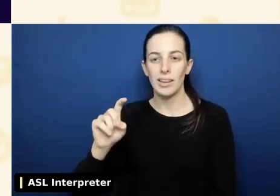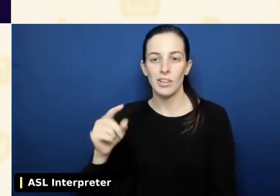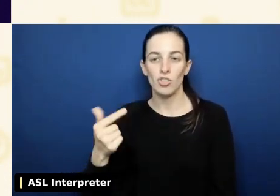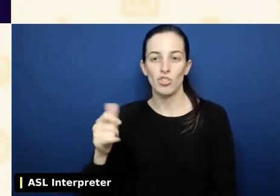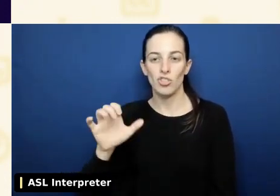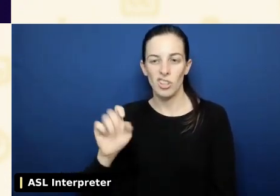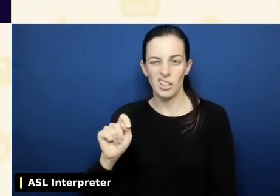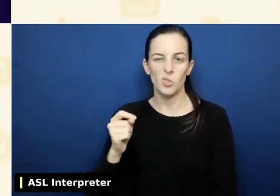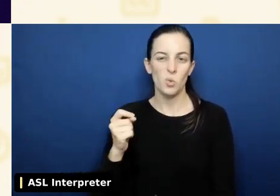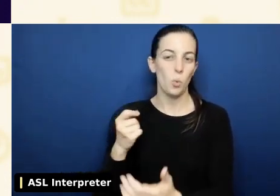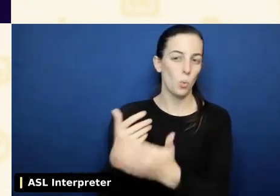on the post.